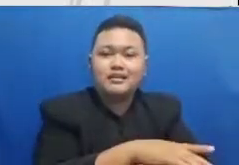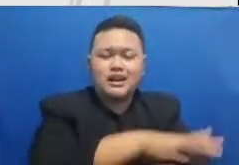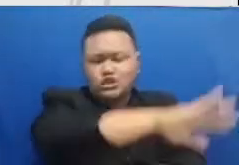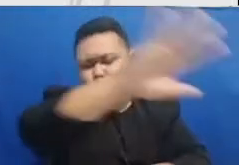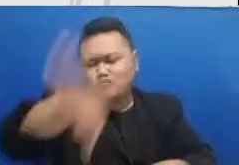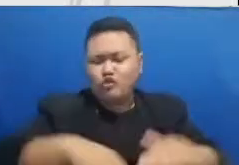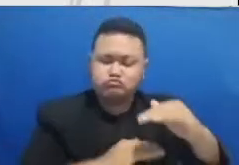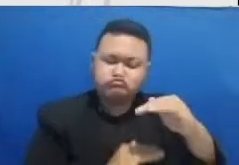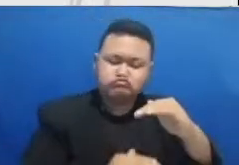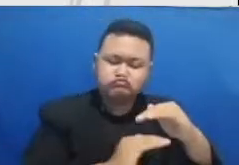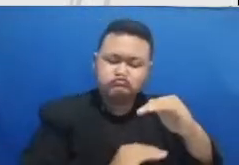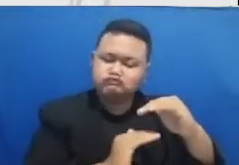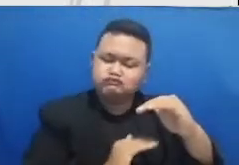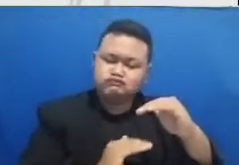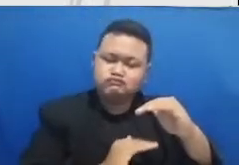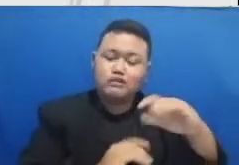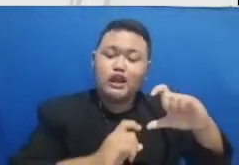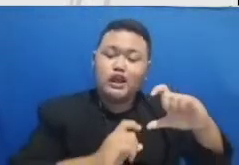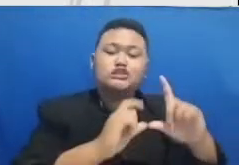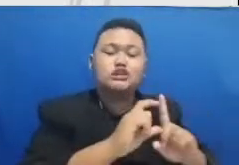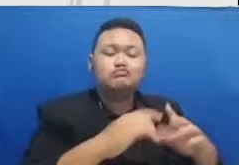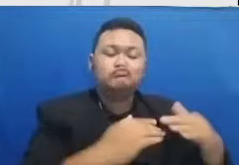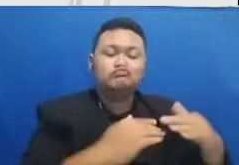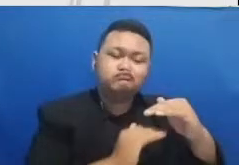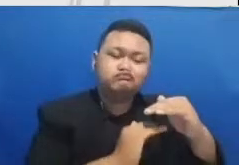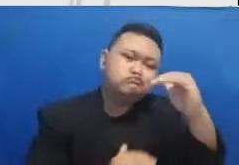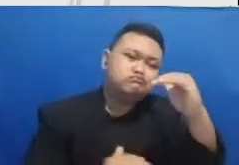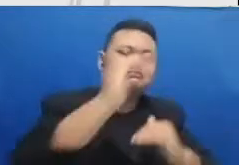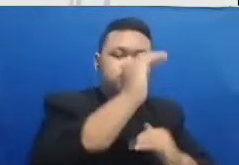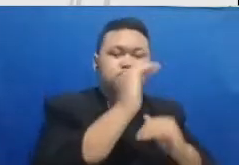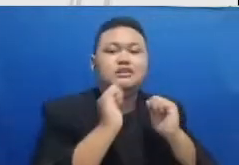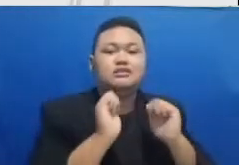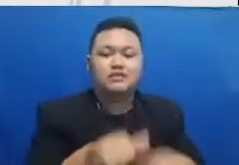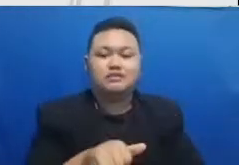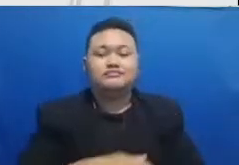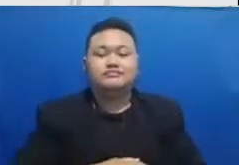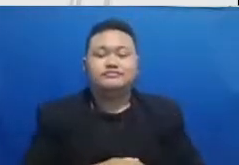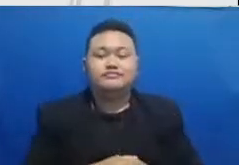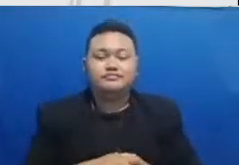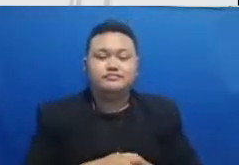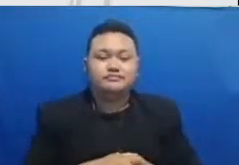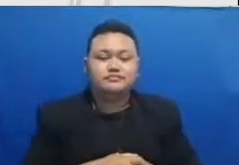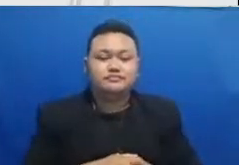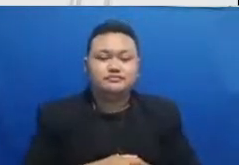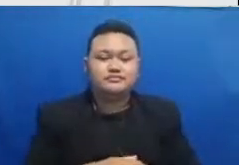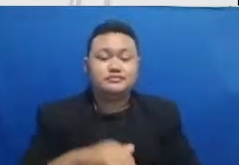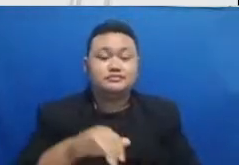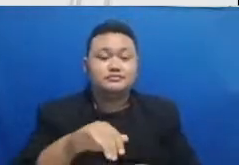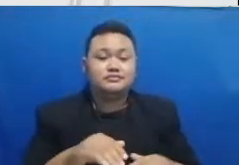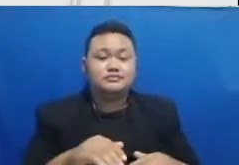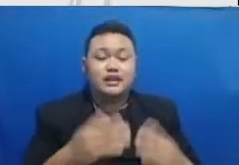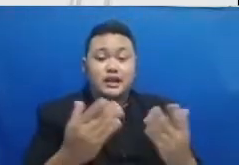such as reaction, here the application type of application that I want to introduce is the thinking